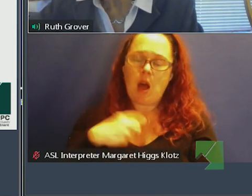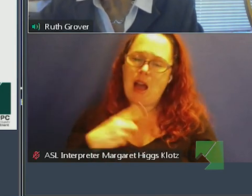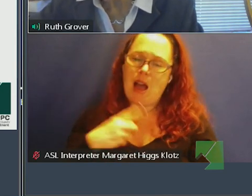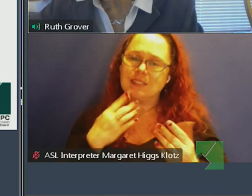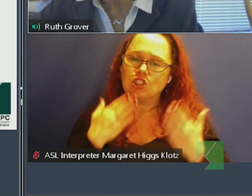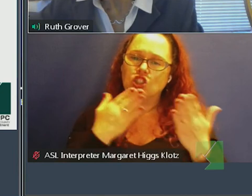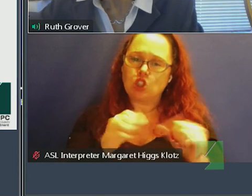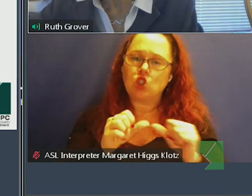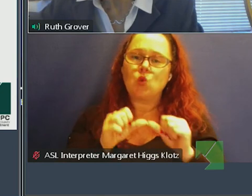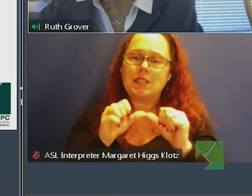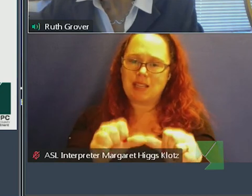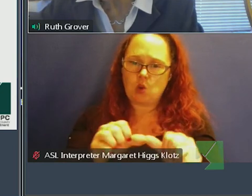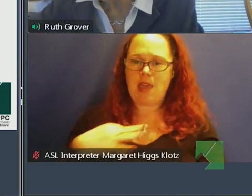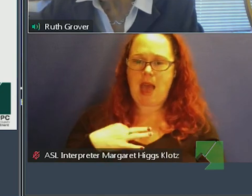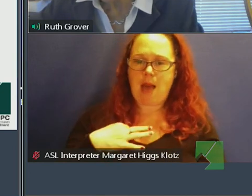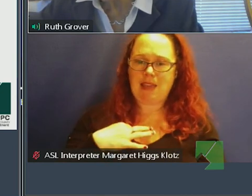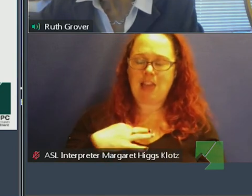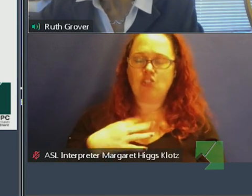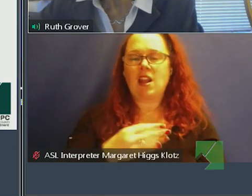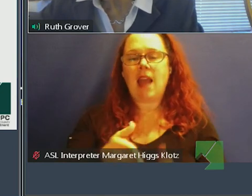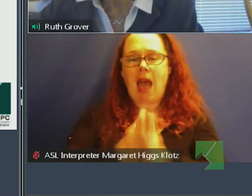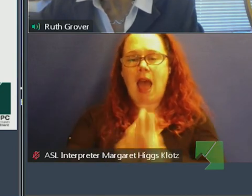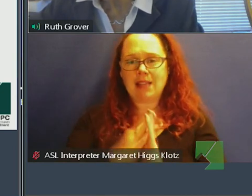require the applicants to go back to the entire planning